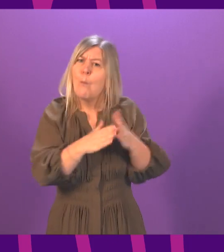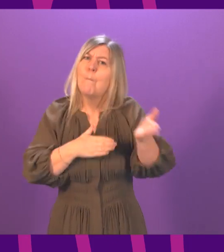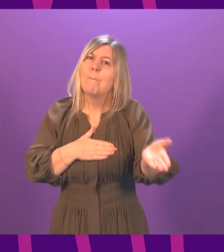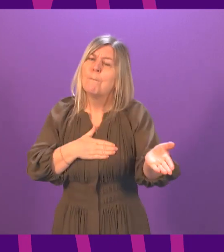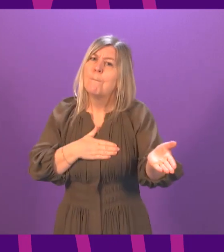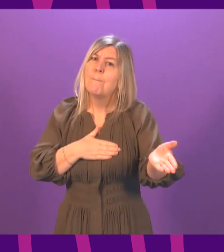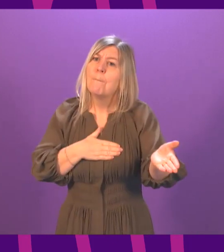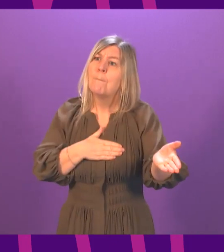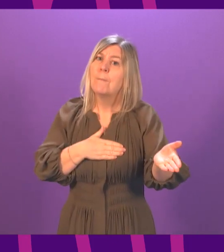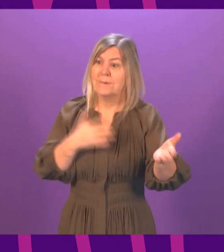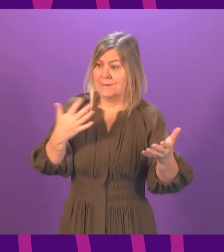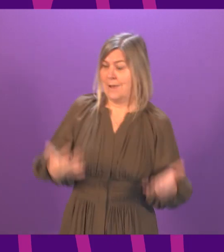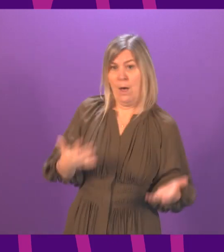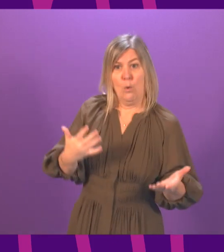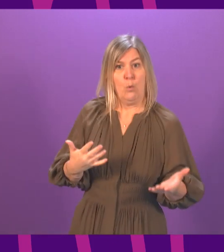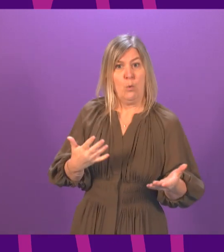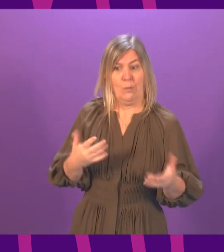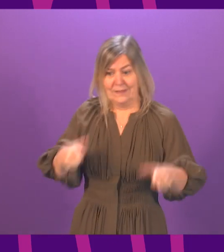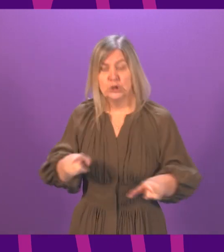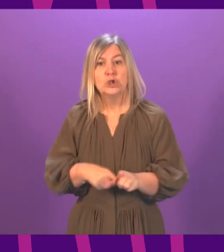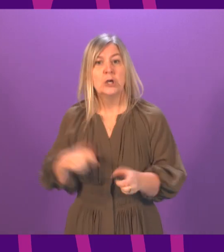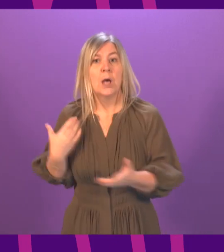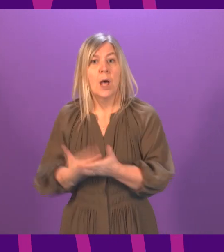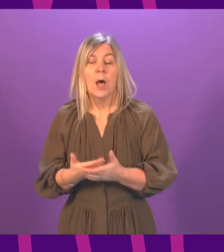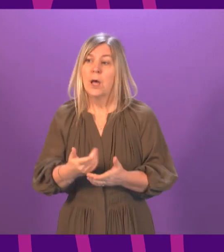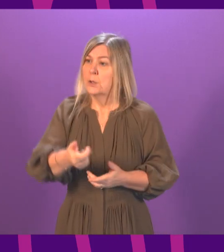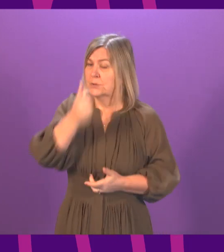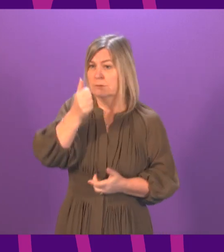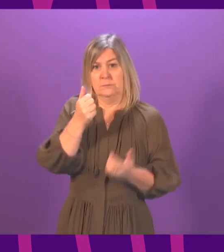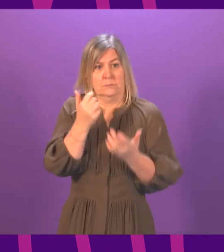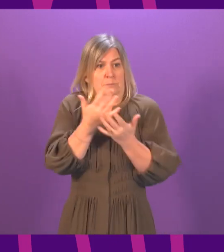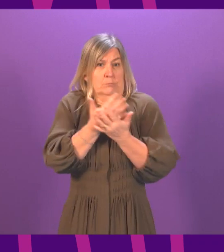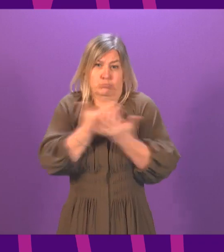we again see concerns building about outbreaks and the numbers of people who are dying in care homes.